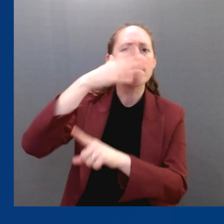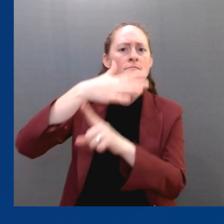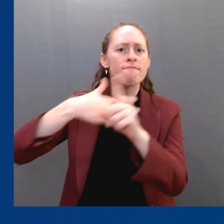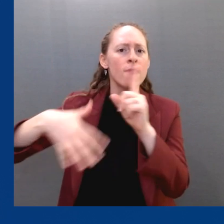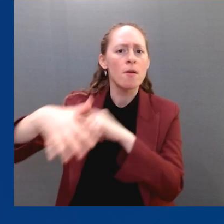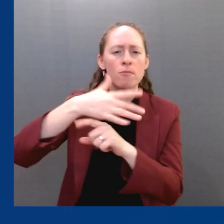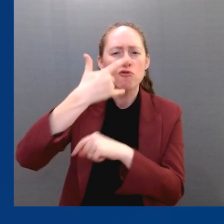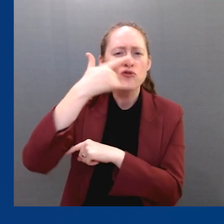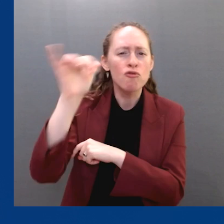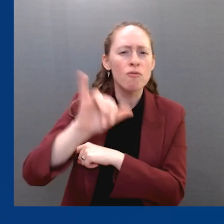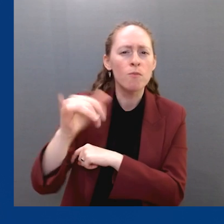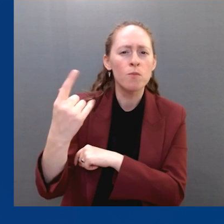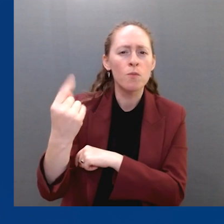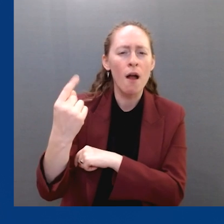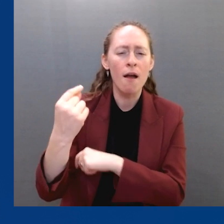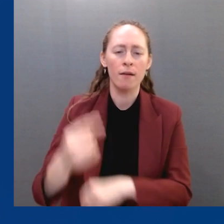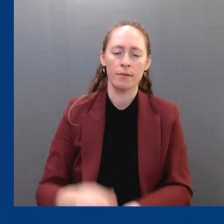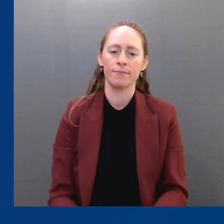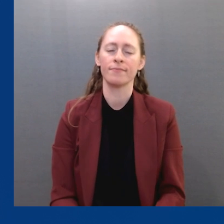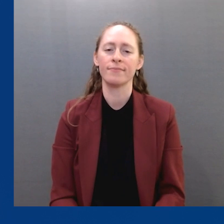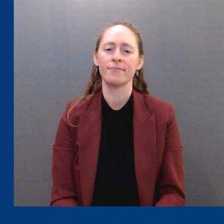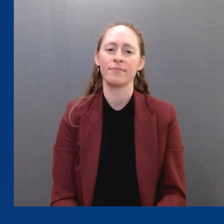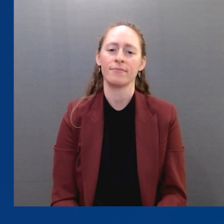We update COVID levels every week on Thursday.